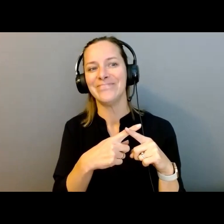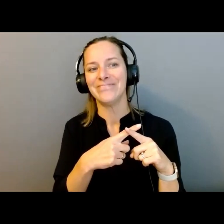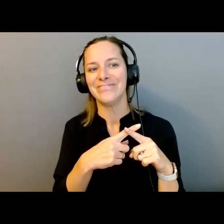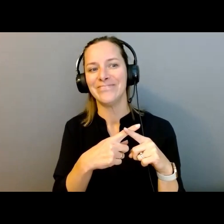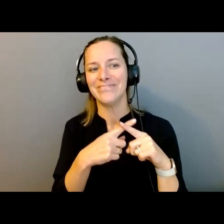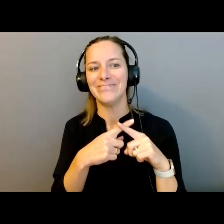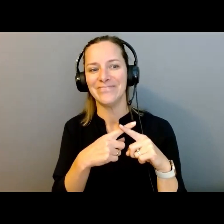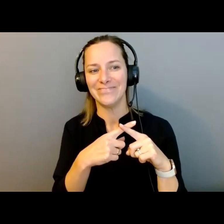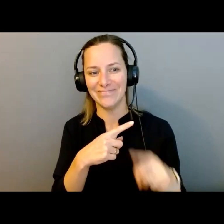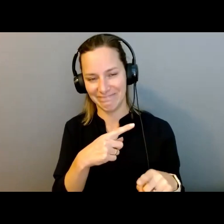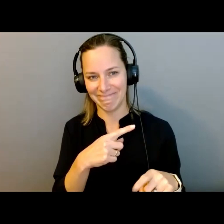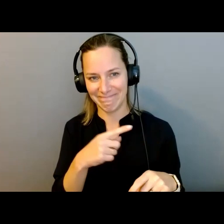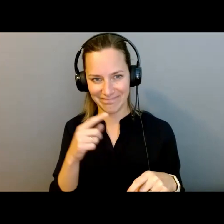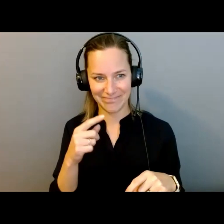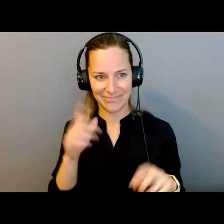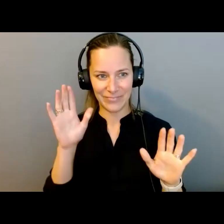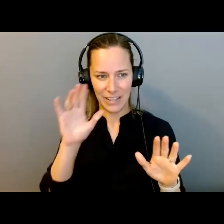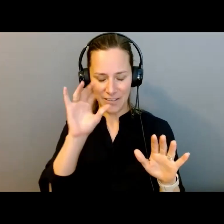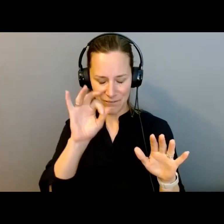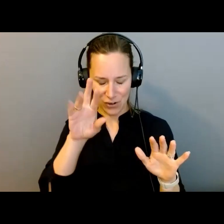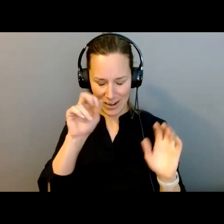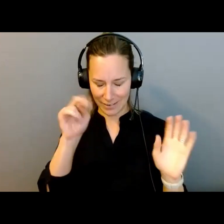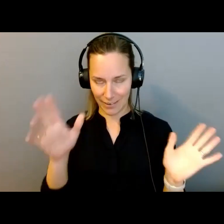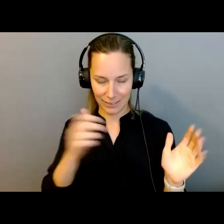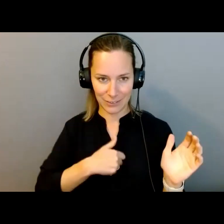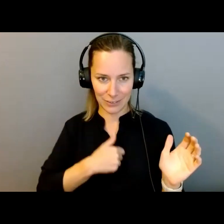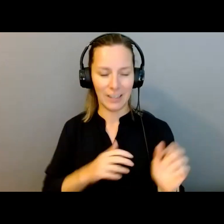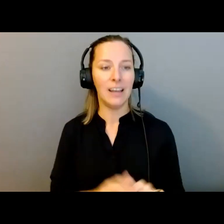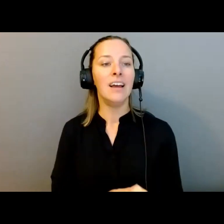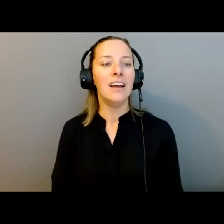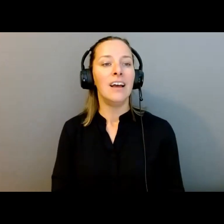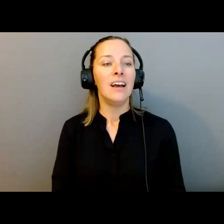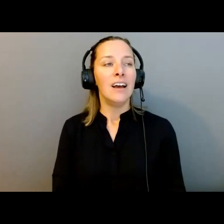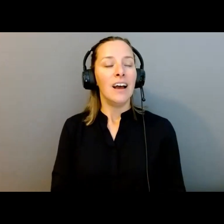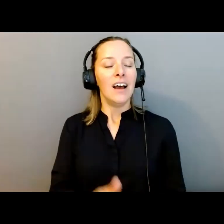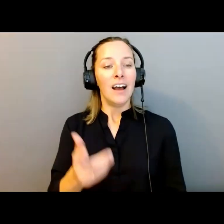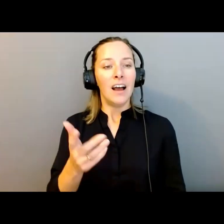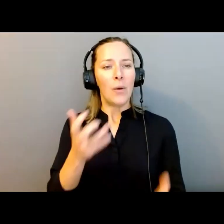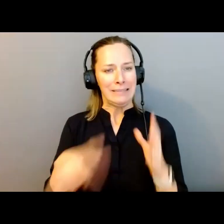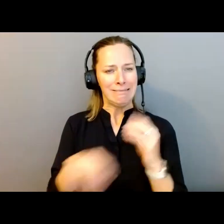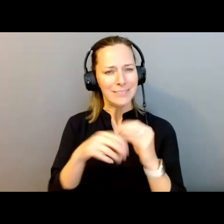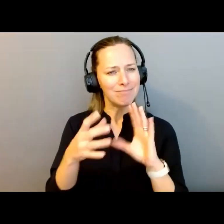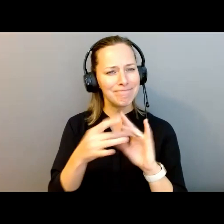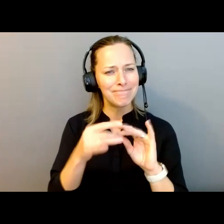to happen on Zoom. >> FRAN ODETTE: Oh, my gosh. But I guess what I wanted to say very quickly is this idea about distrust.